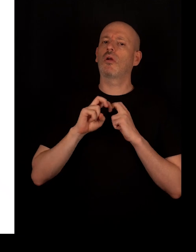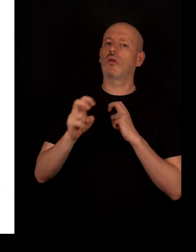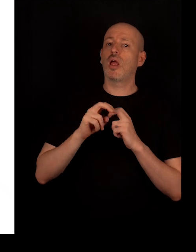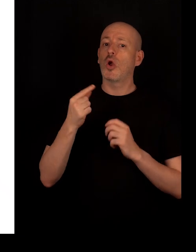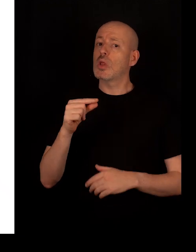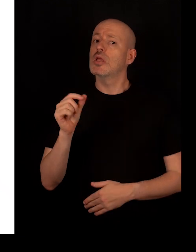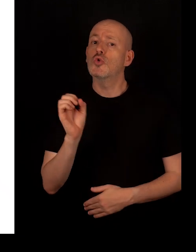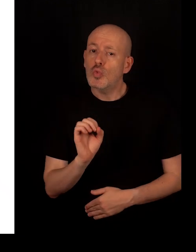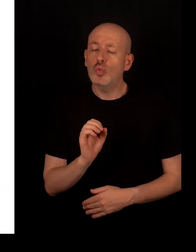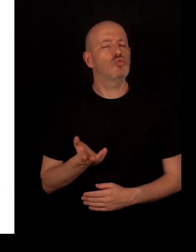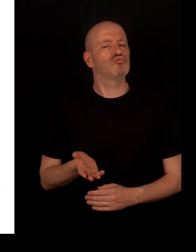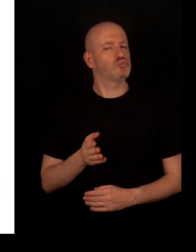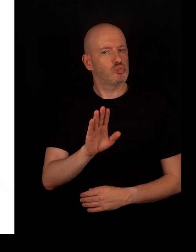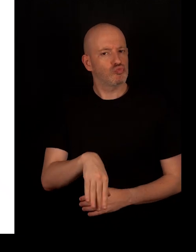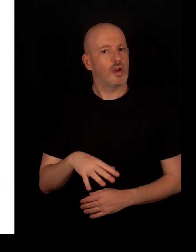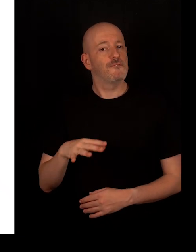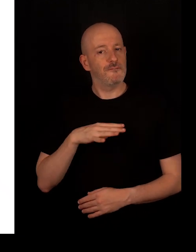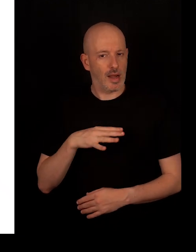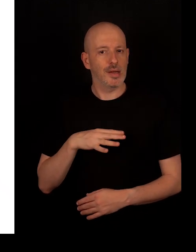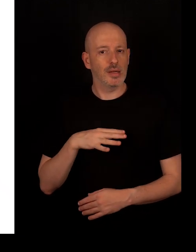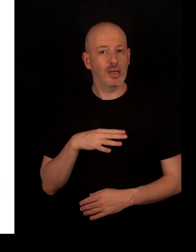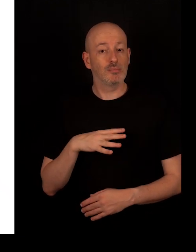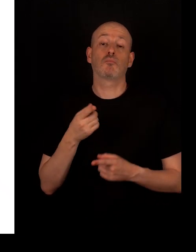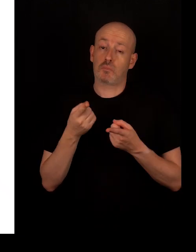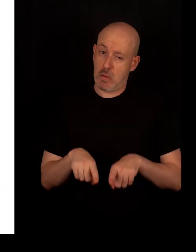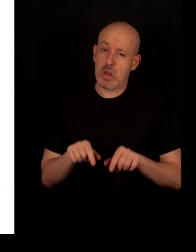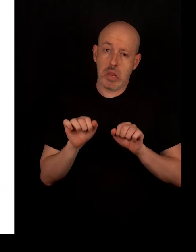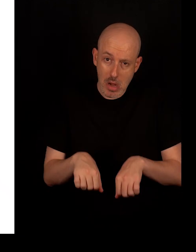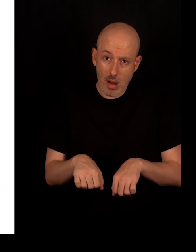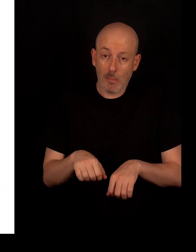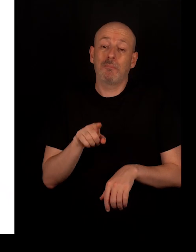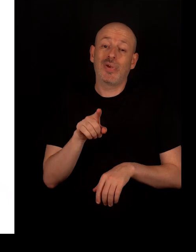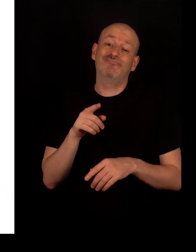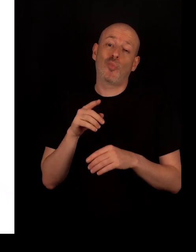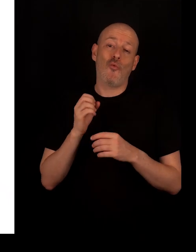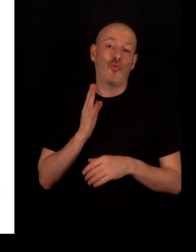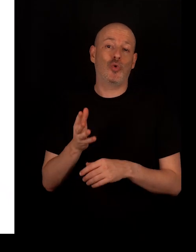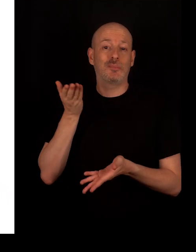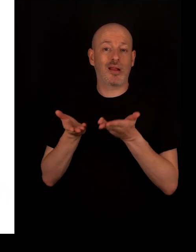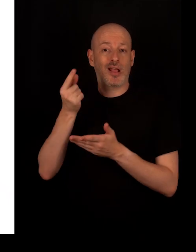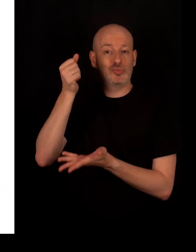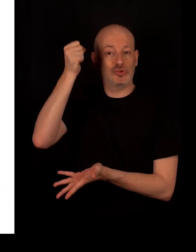they didn't travel green, then it's fine. It can happen, but this will be deducted in the balance payment.